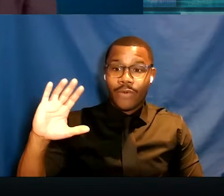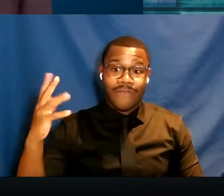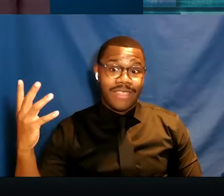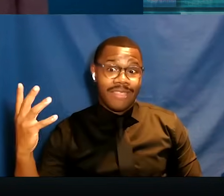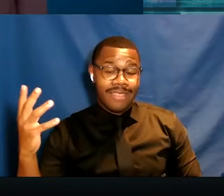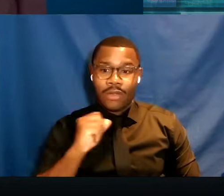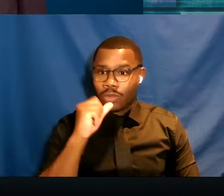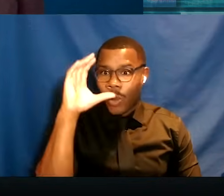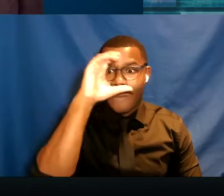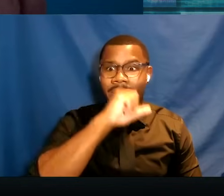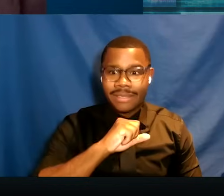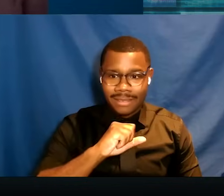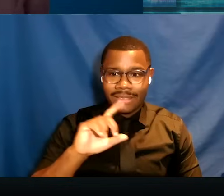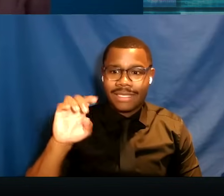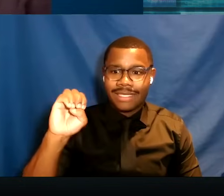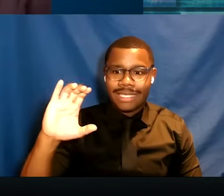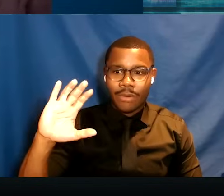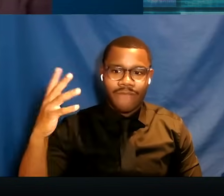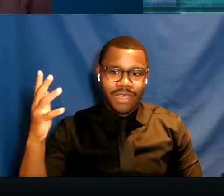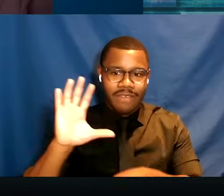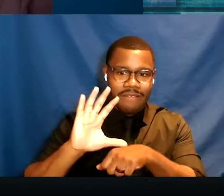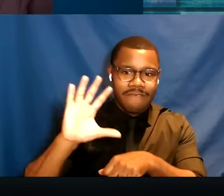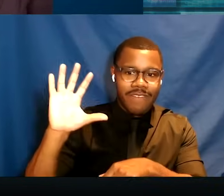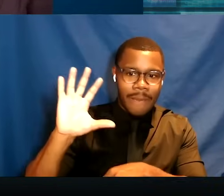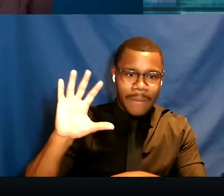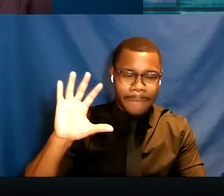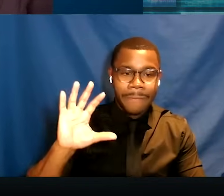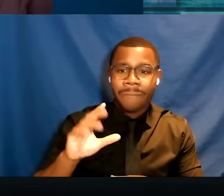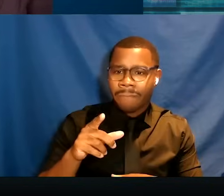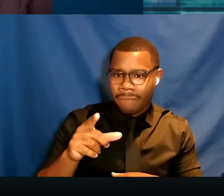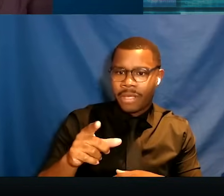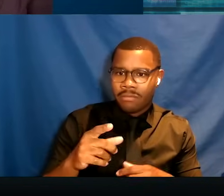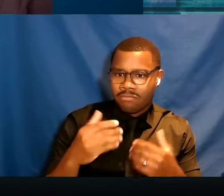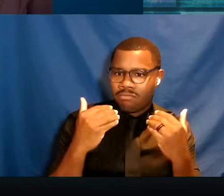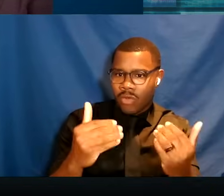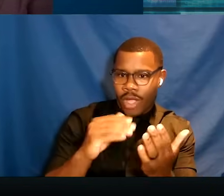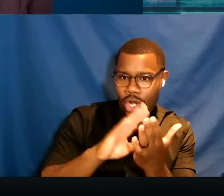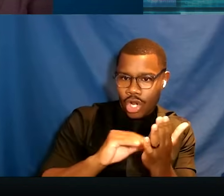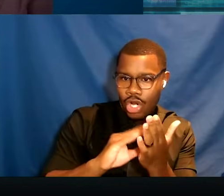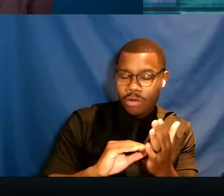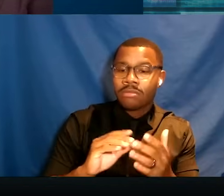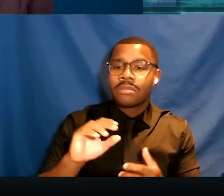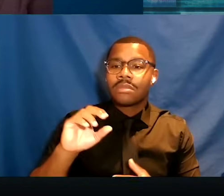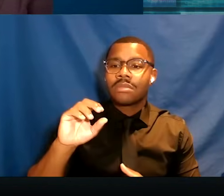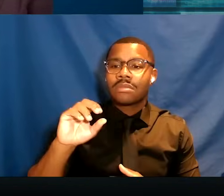but vote before that cutoff. You can head to sagaftra.org or you can click the link in the video description below to learn more about